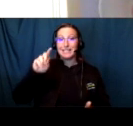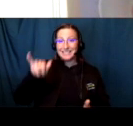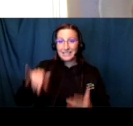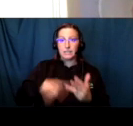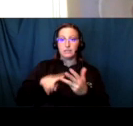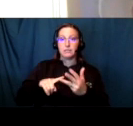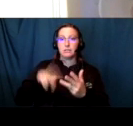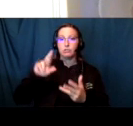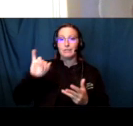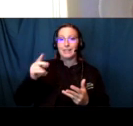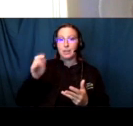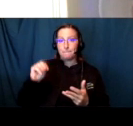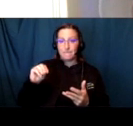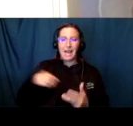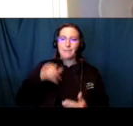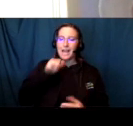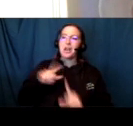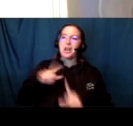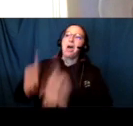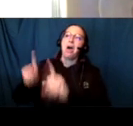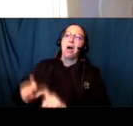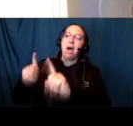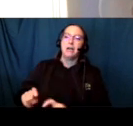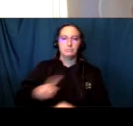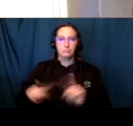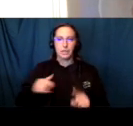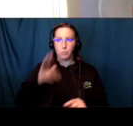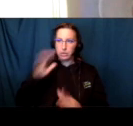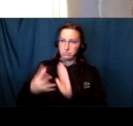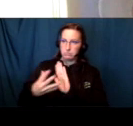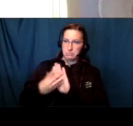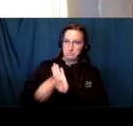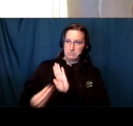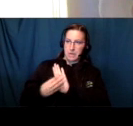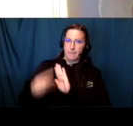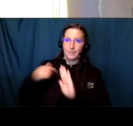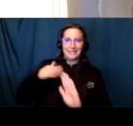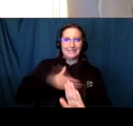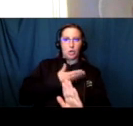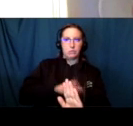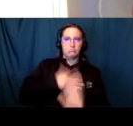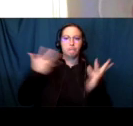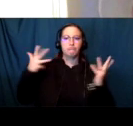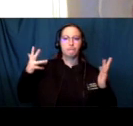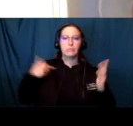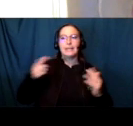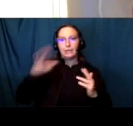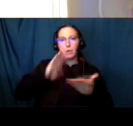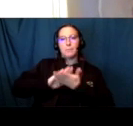quiz him on that. I'm just going to try to get him to sing along with me and and he will get natural practice in